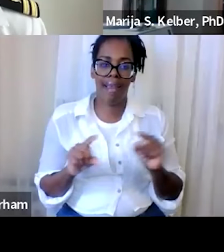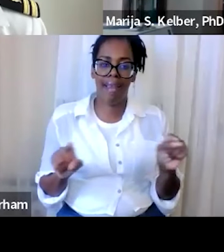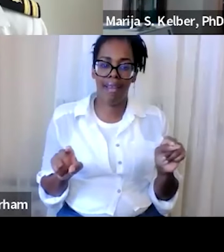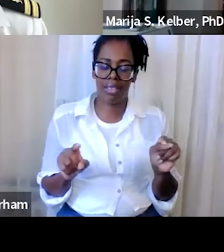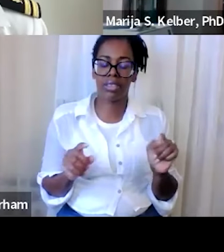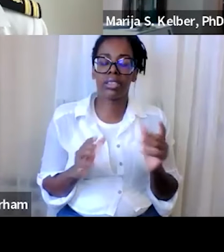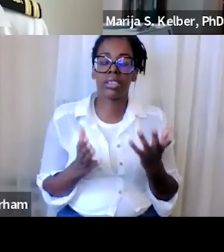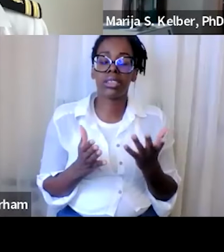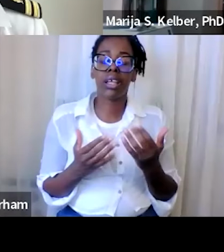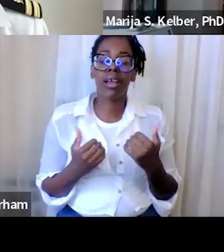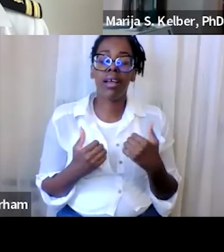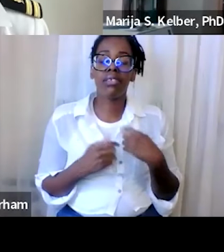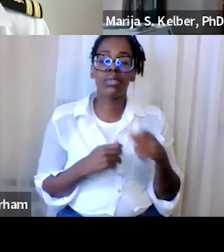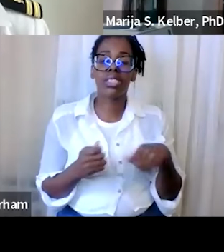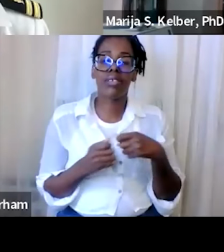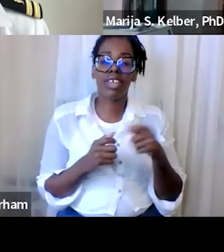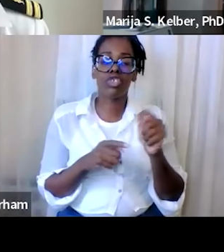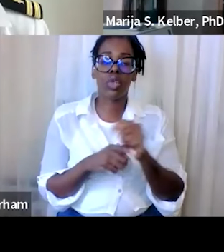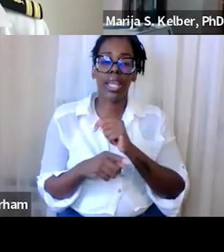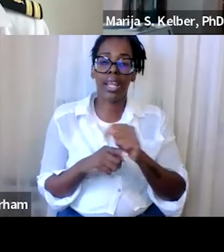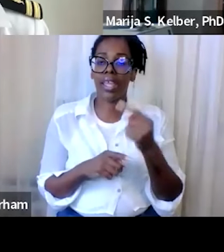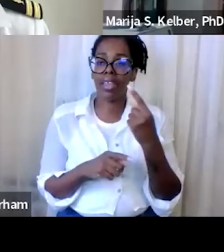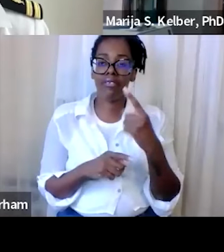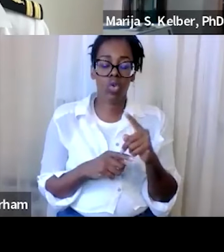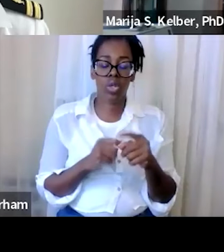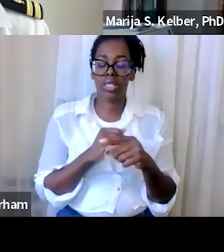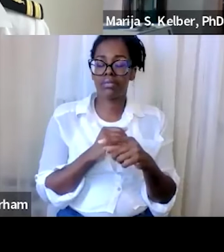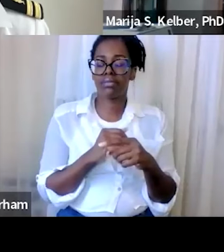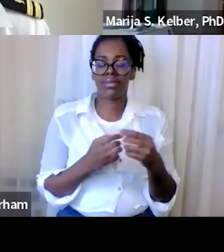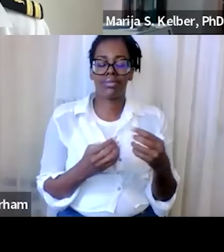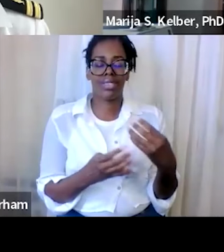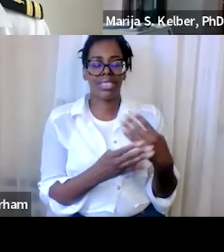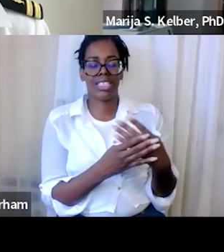"Is there specific training that correctional or detention officers would benefit from